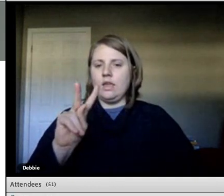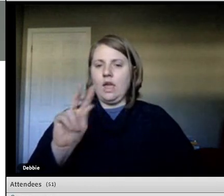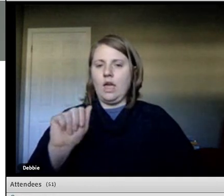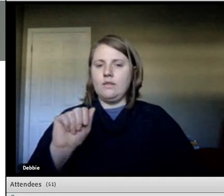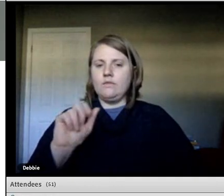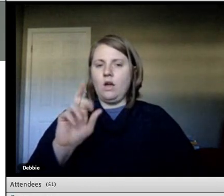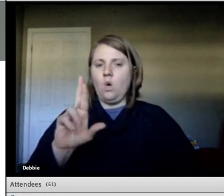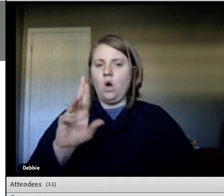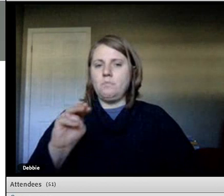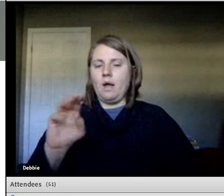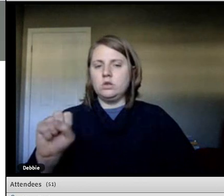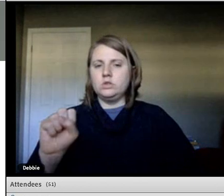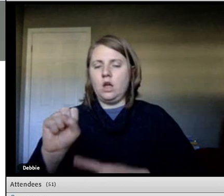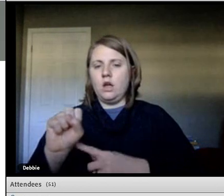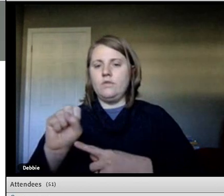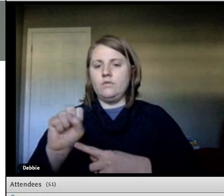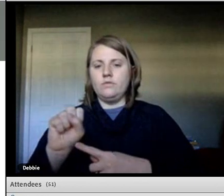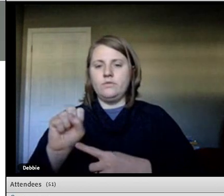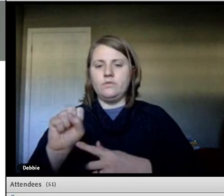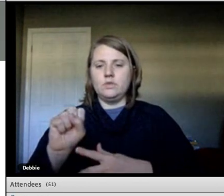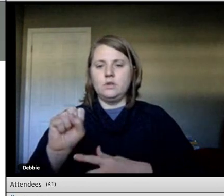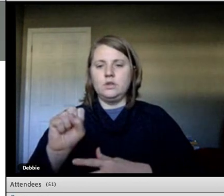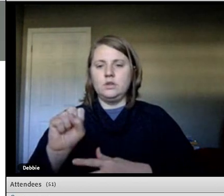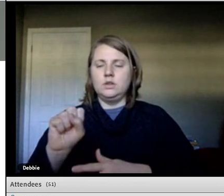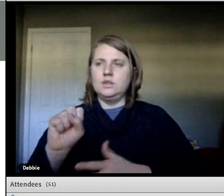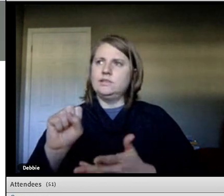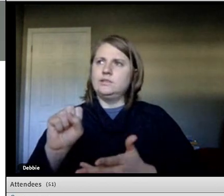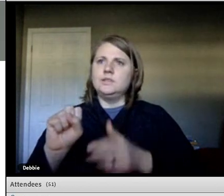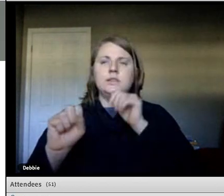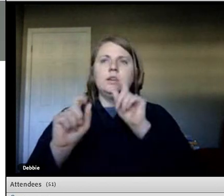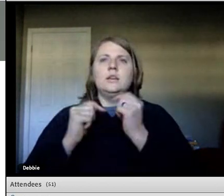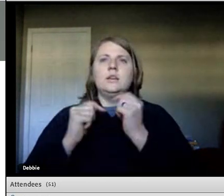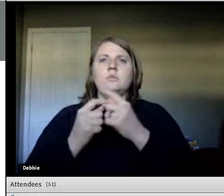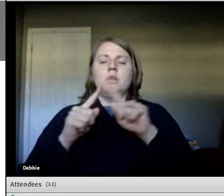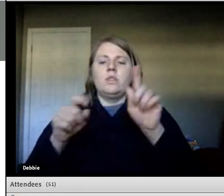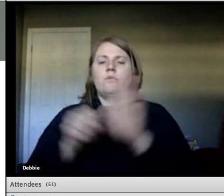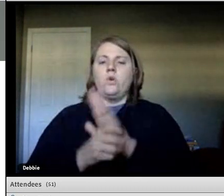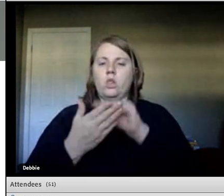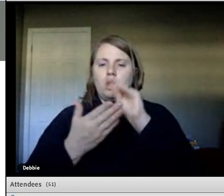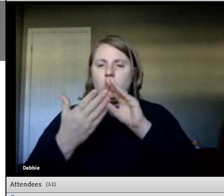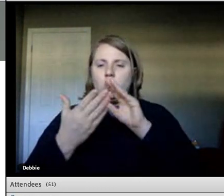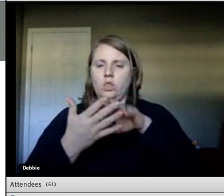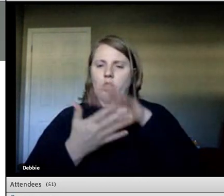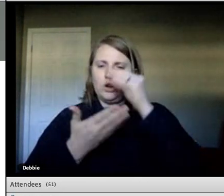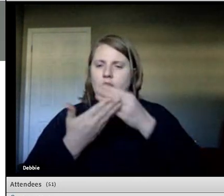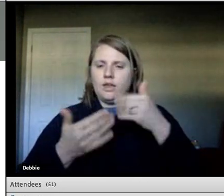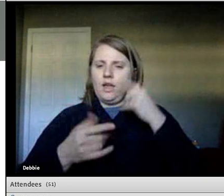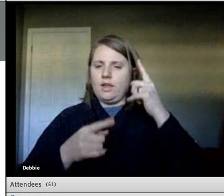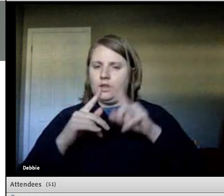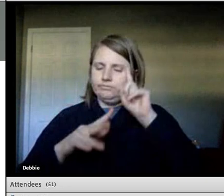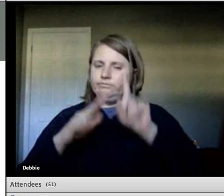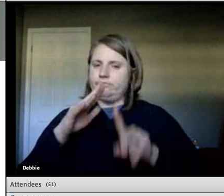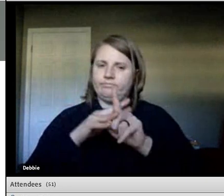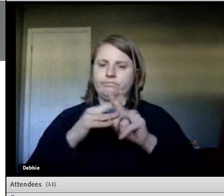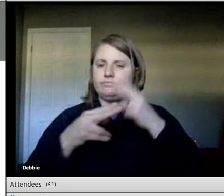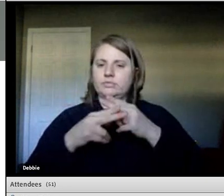but the full learning thing that I can't think of the name of. It can do all of that kind of stuff, and it's a free and open-source version of it,